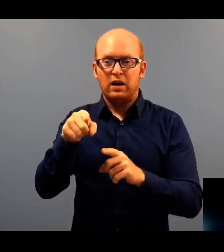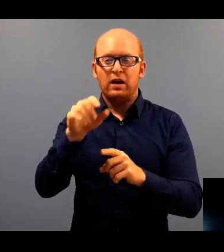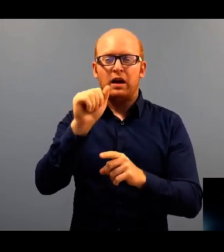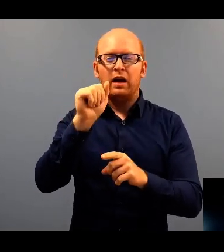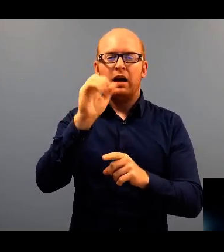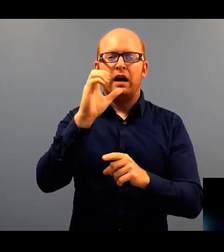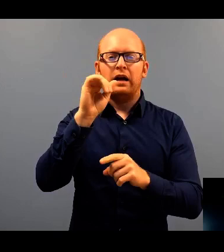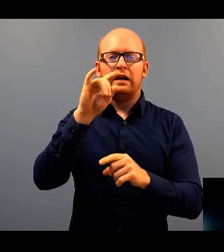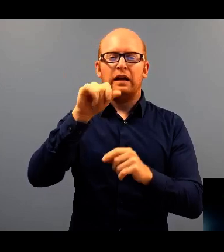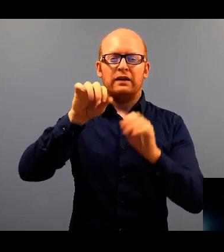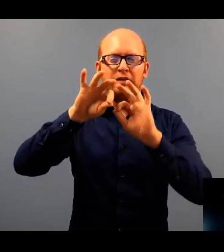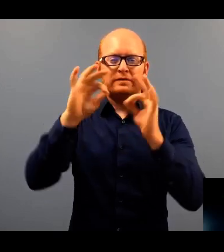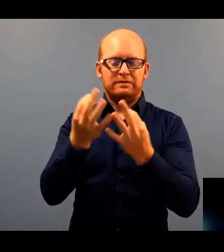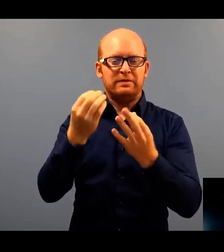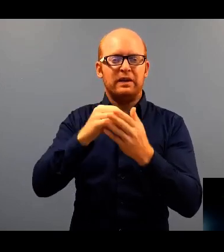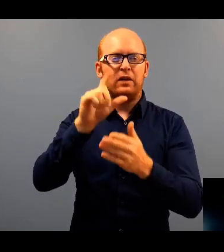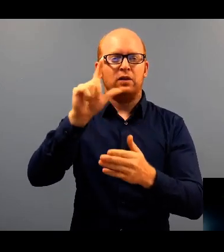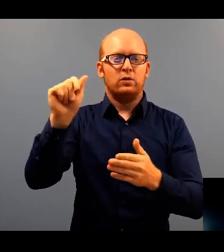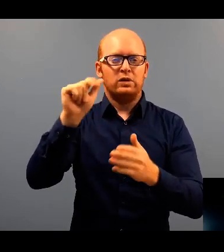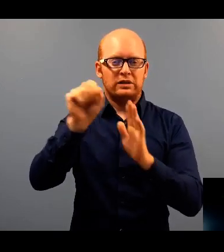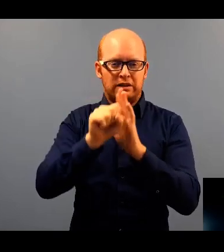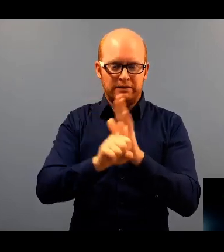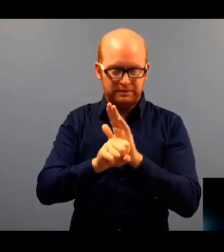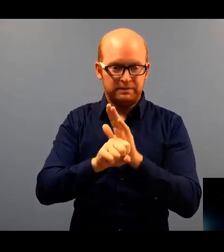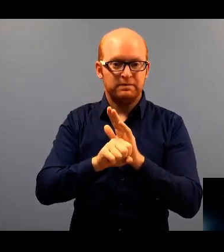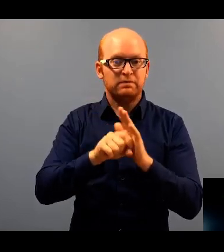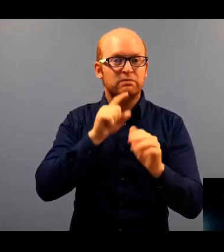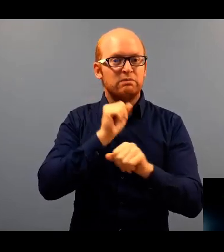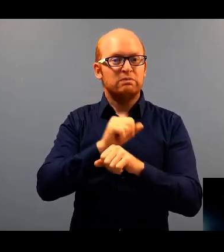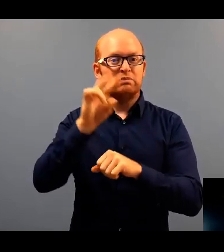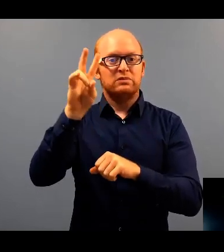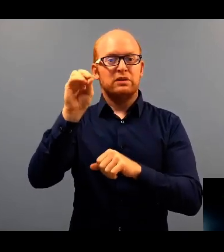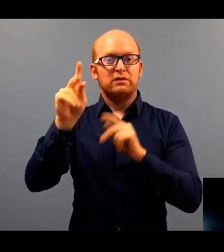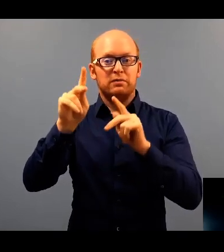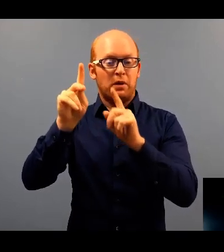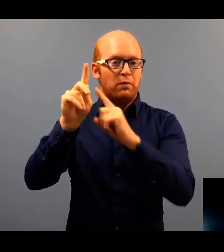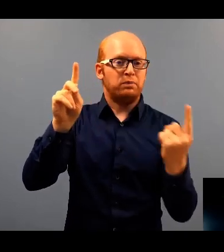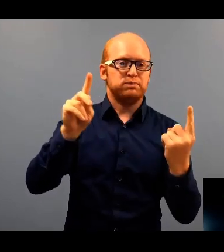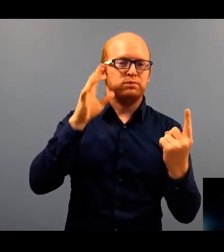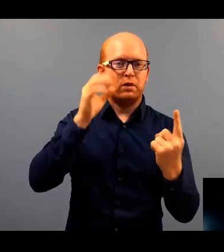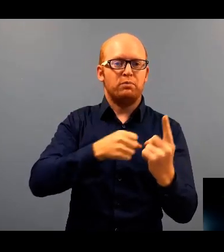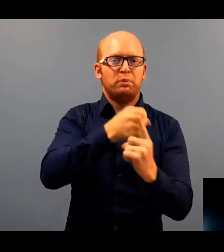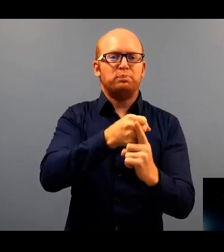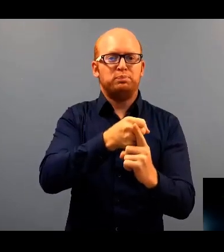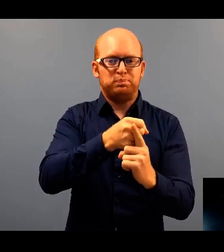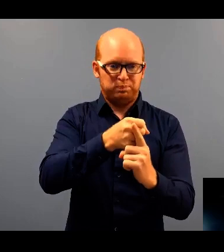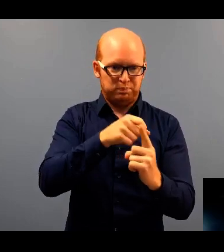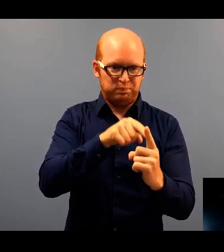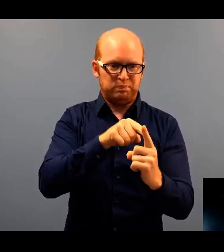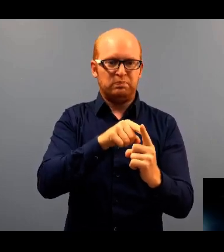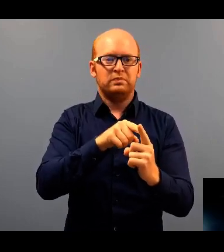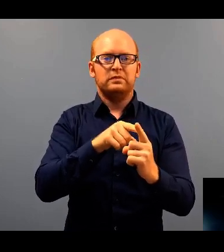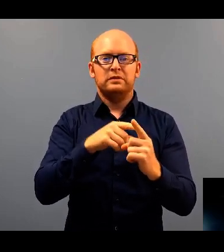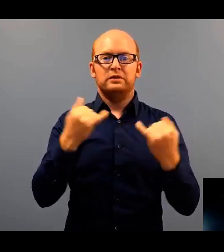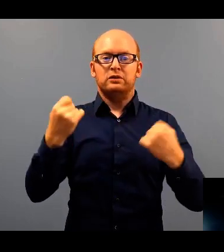among the Acadian people of Louisiana. 1 in 70 individuals of Acadian ancestry living in Louisiana